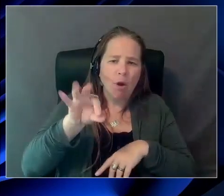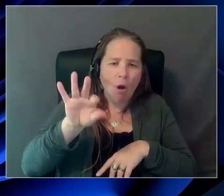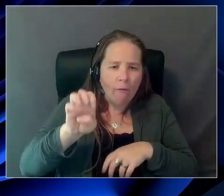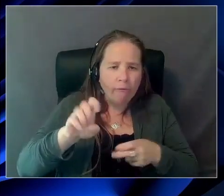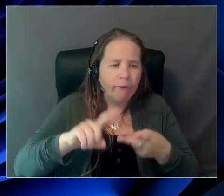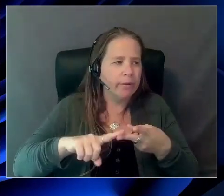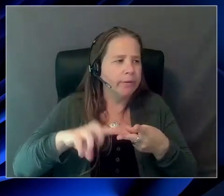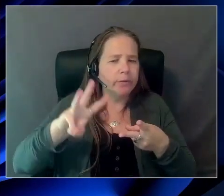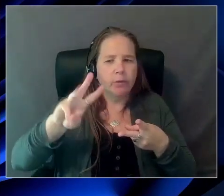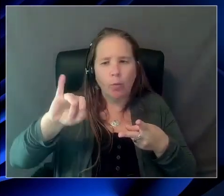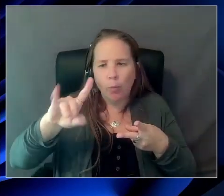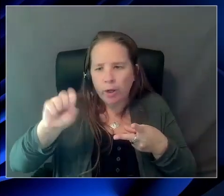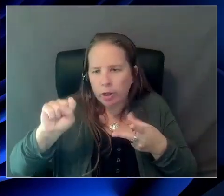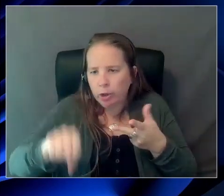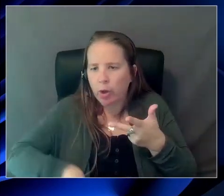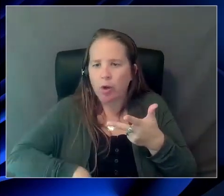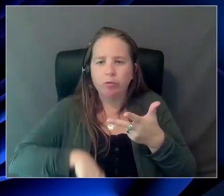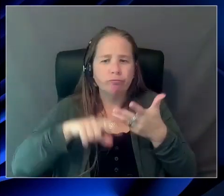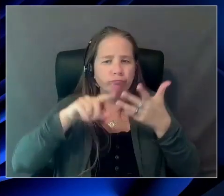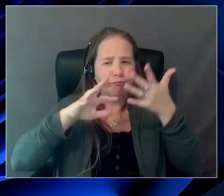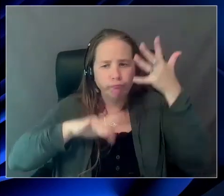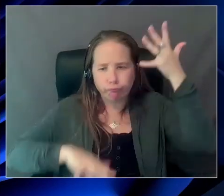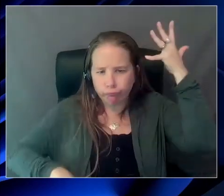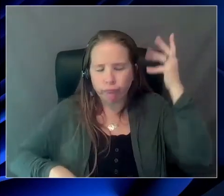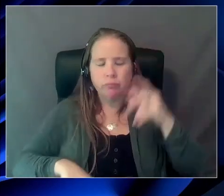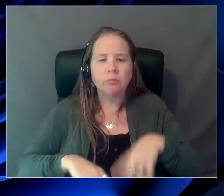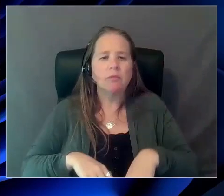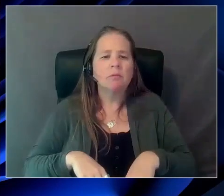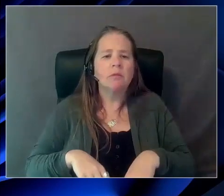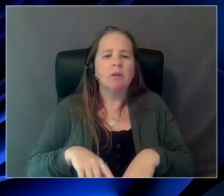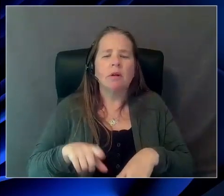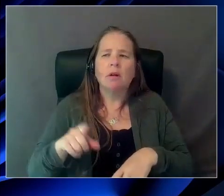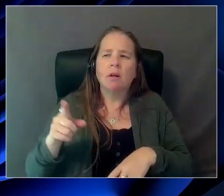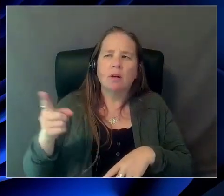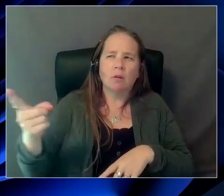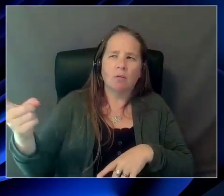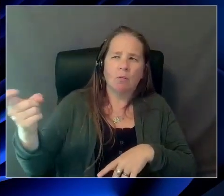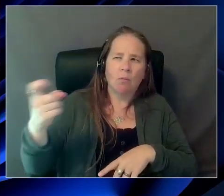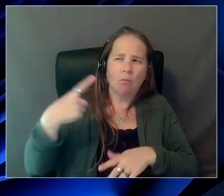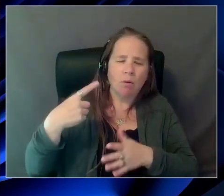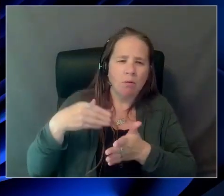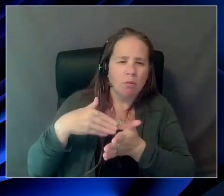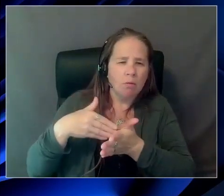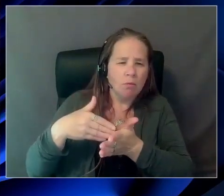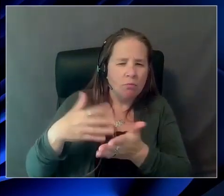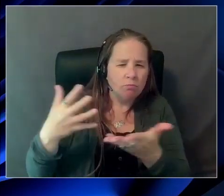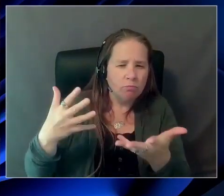and lots of different things. And one of the key questions I get asked is,